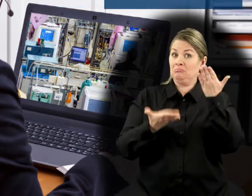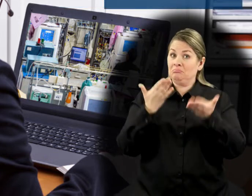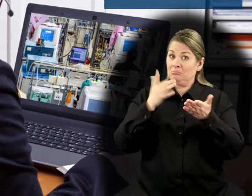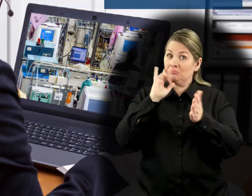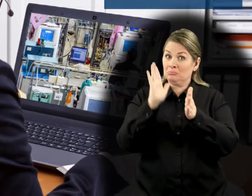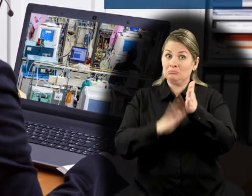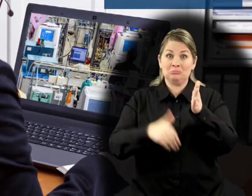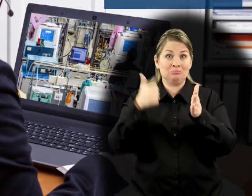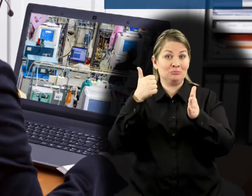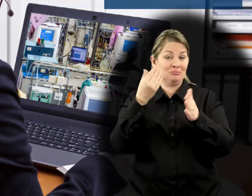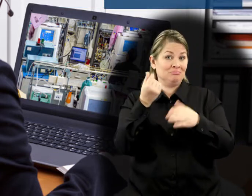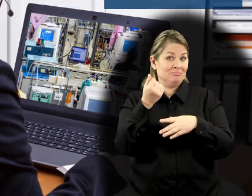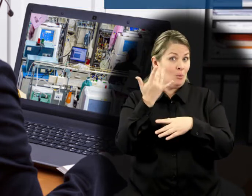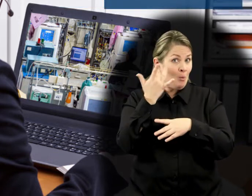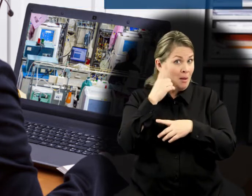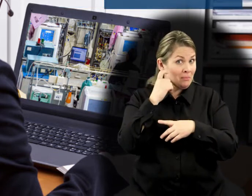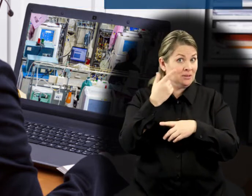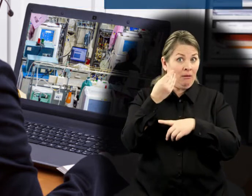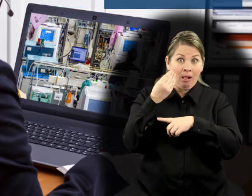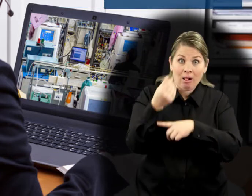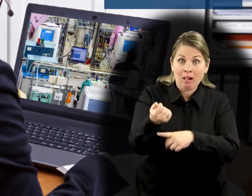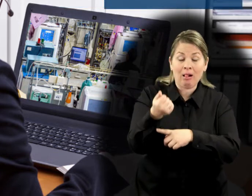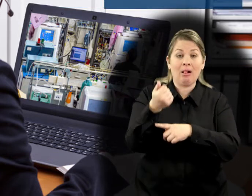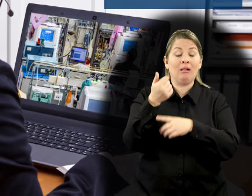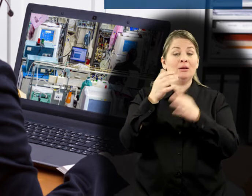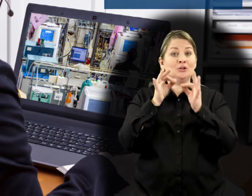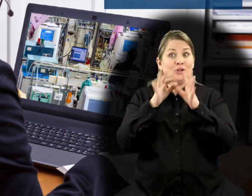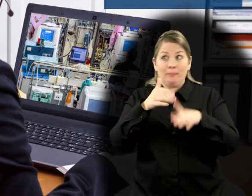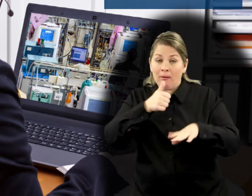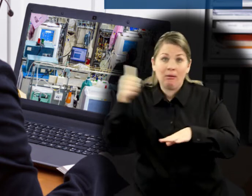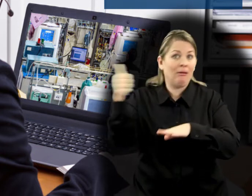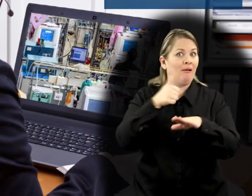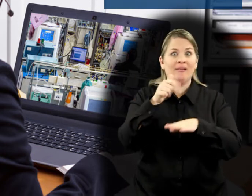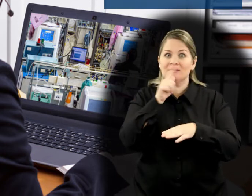In some cases, VRI may be less expensive because there's no travel time